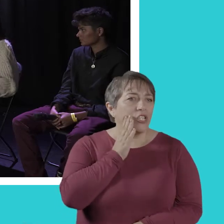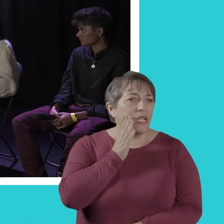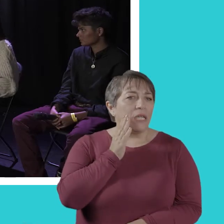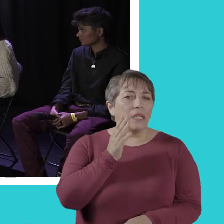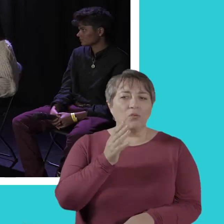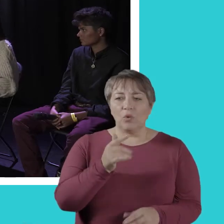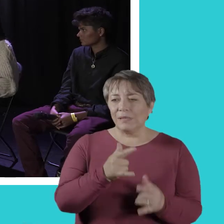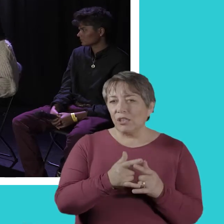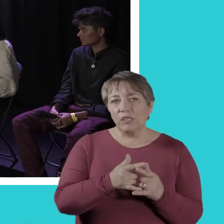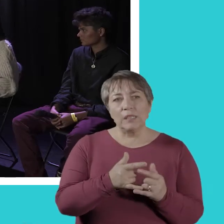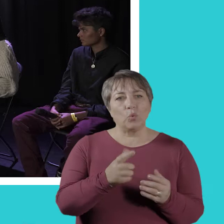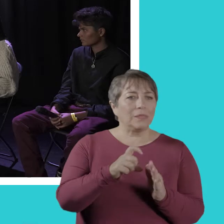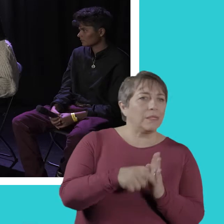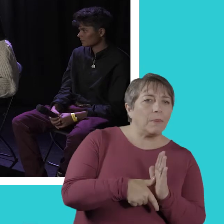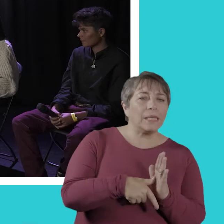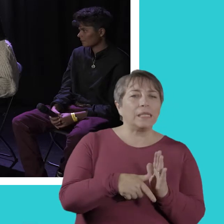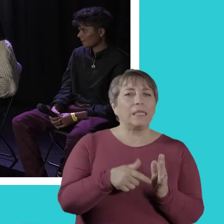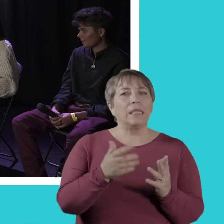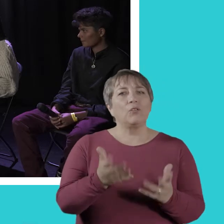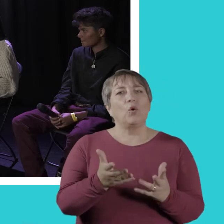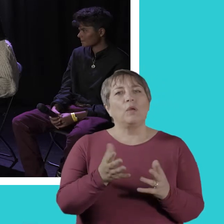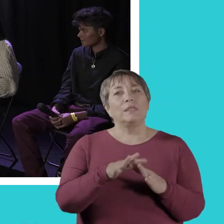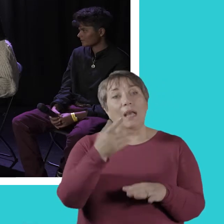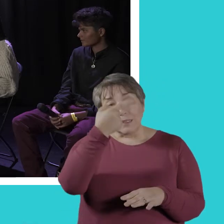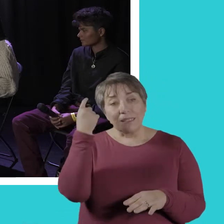of disabilities there's always a lot of triggers for people so it's understanding that you need to